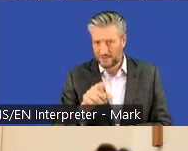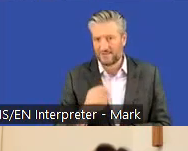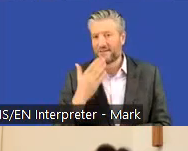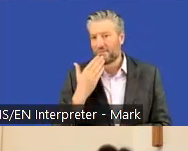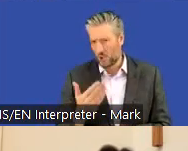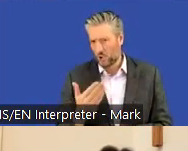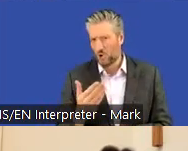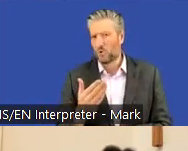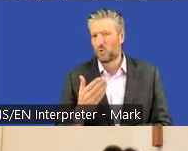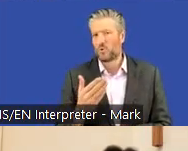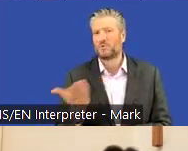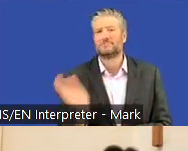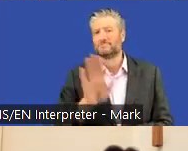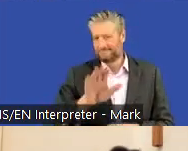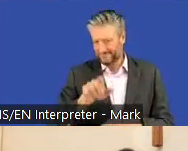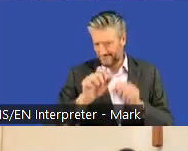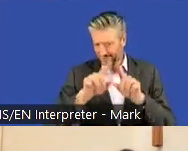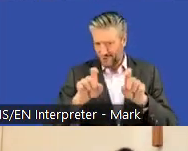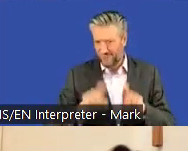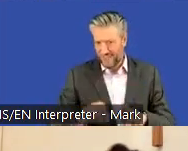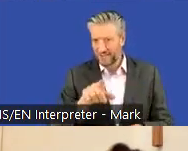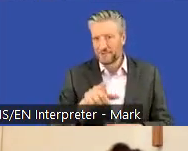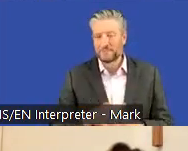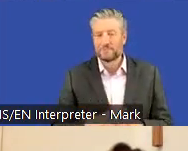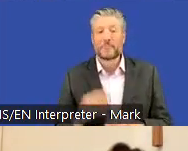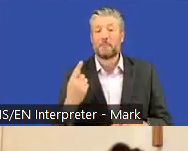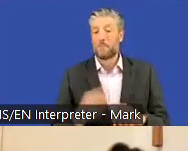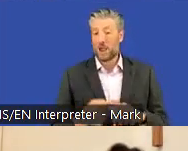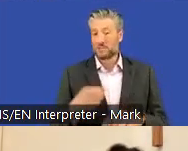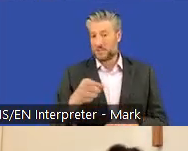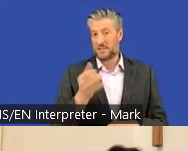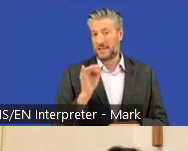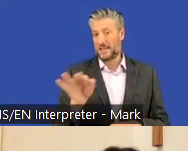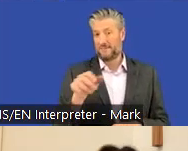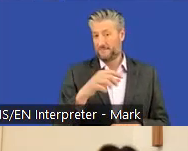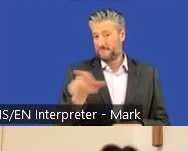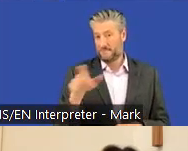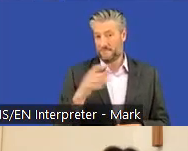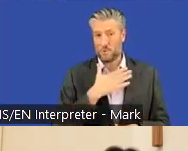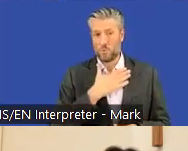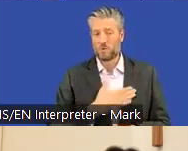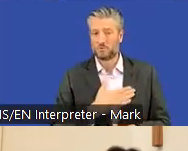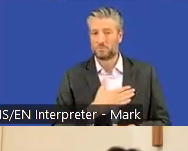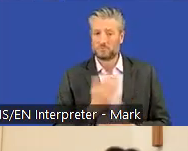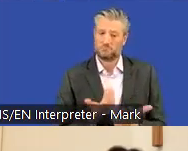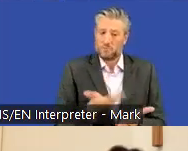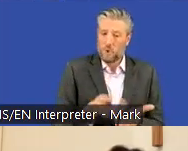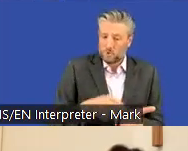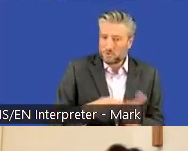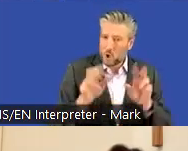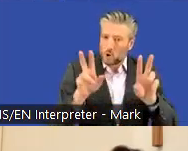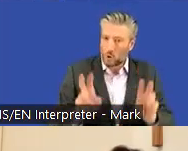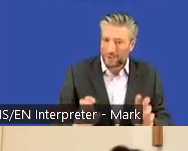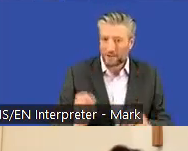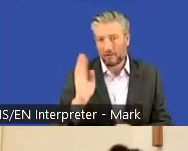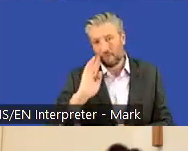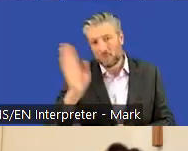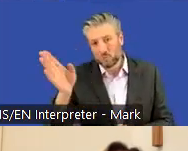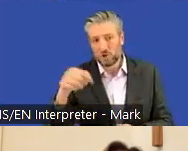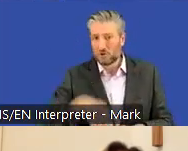I should also say if you would like to propose a topic or speaker for next year, don't hesitate